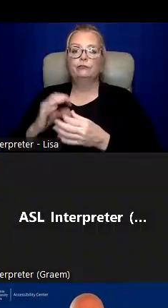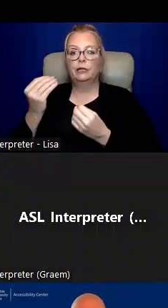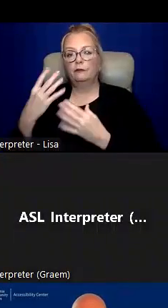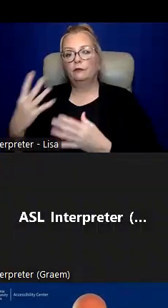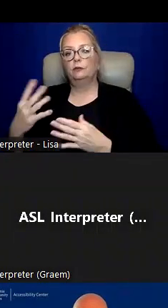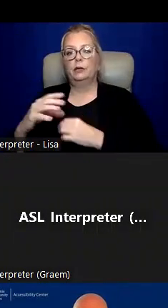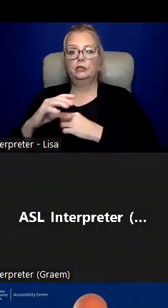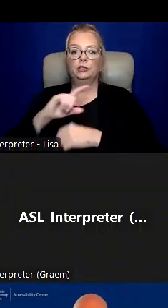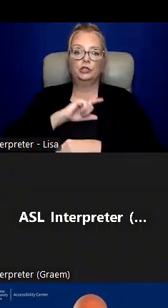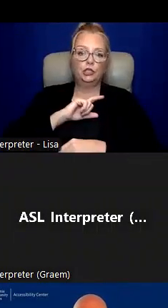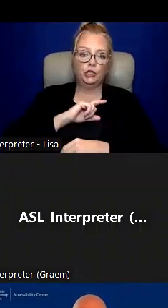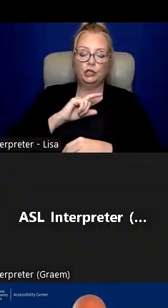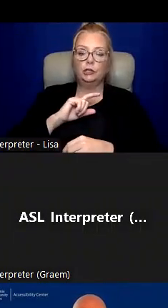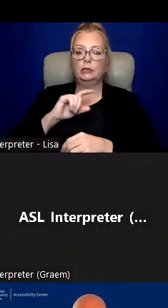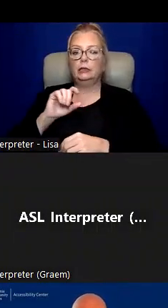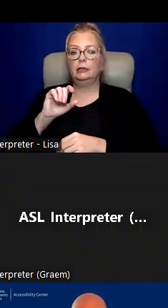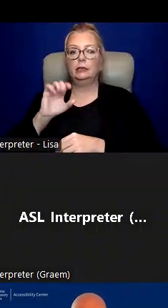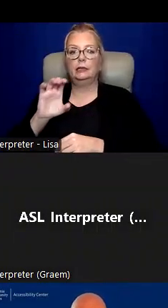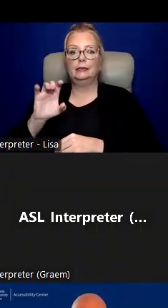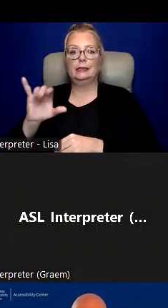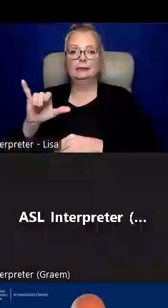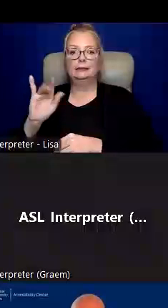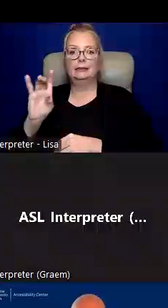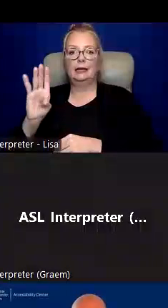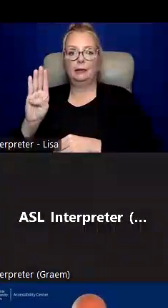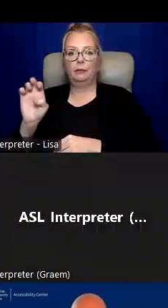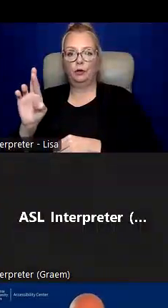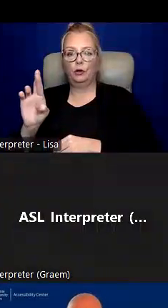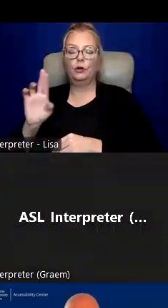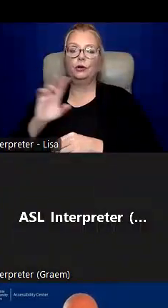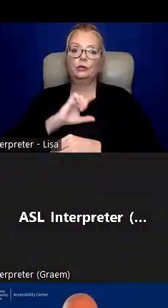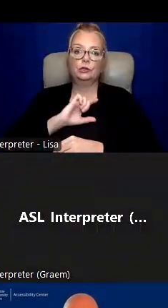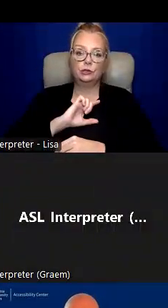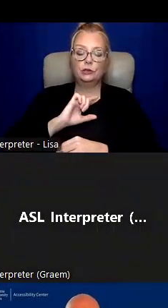And basically, if you selected yes for any of these last questions, the form